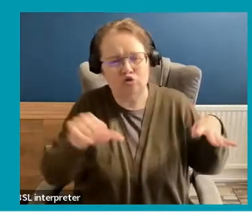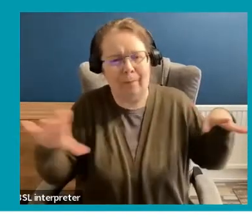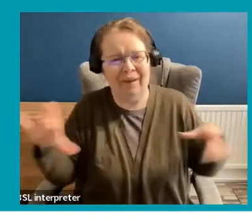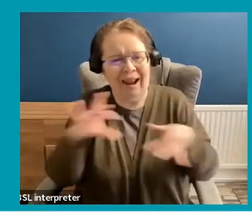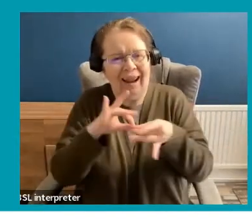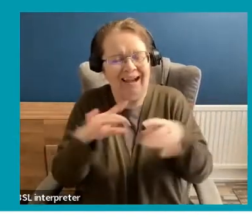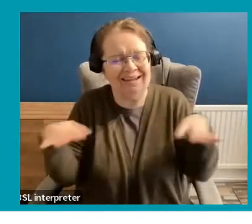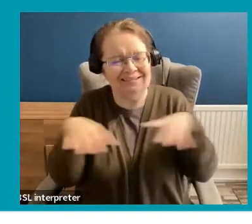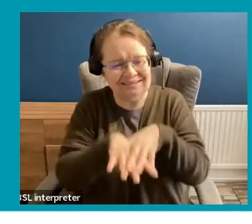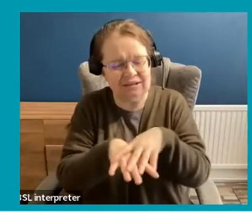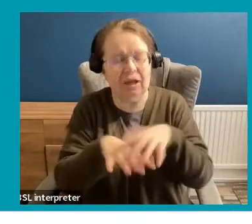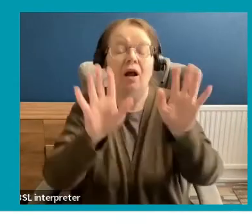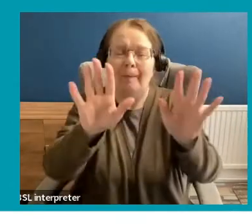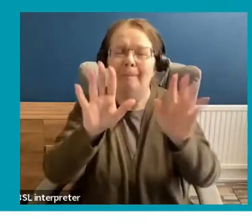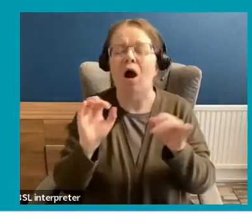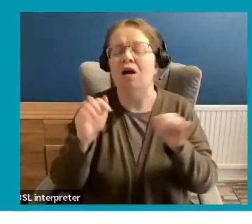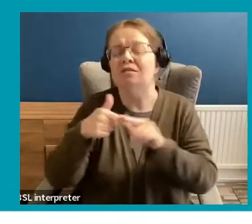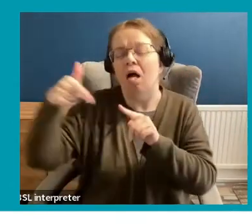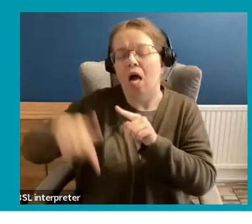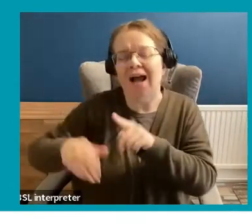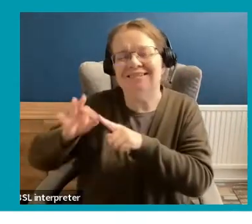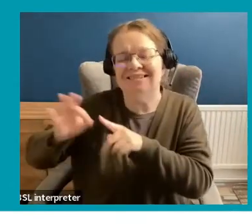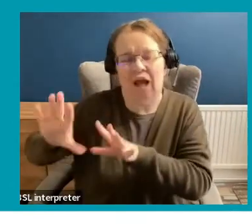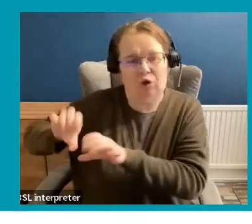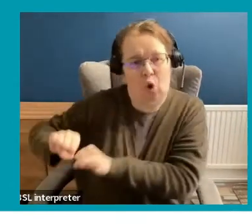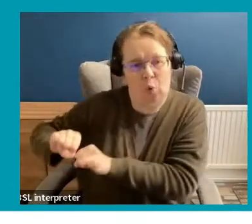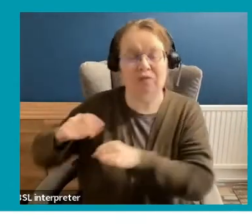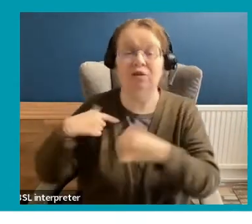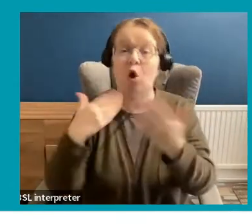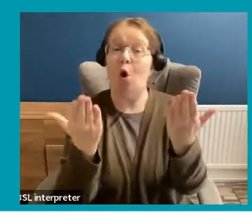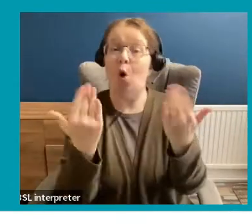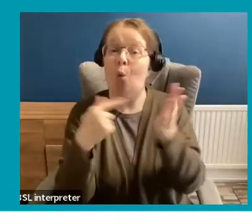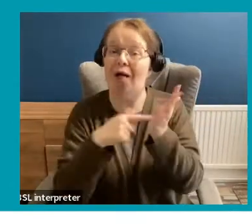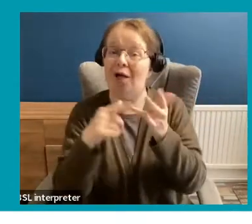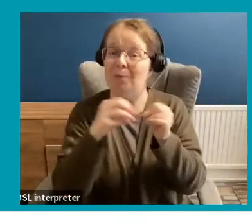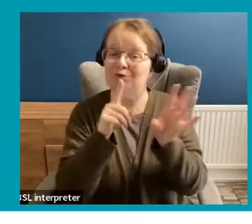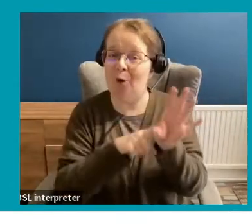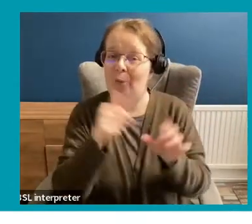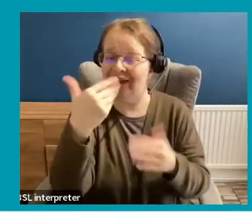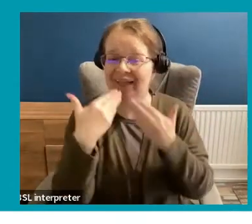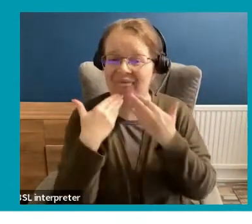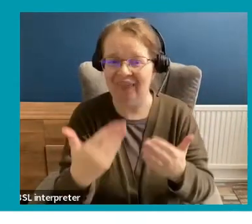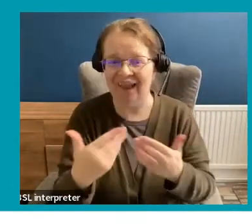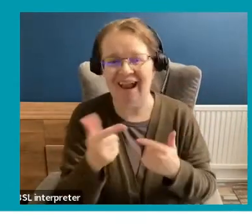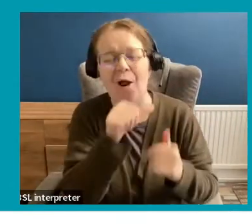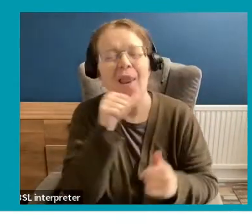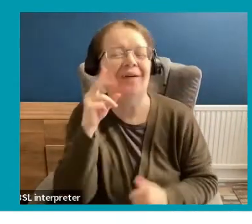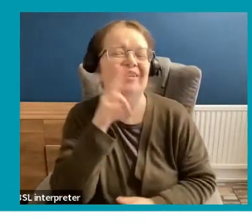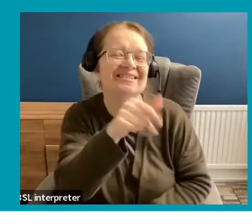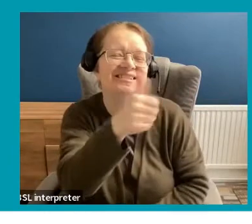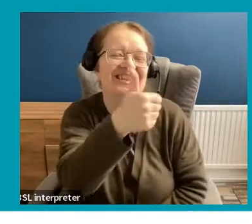Before we get the details of that welcome Toby nice to have you here. Thank you Jane, things for having me.